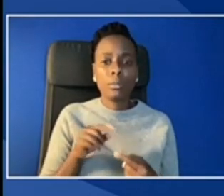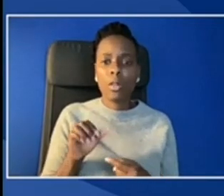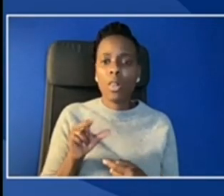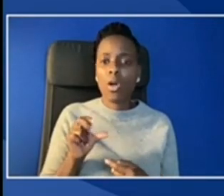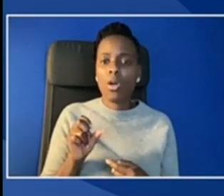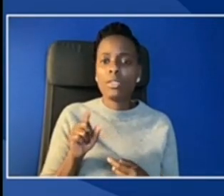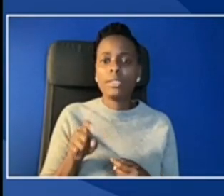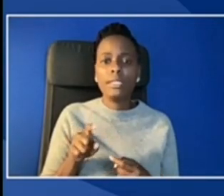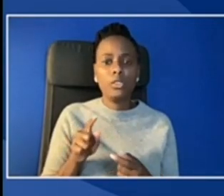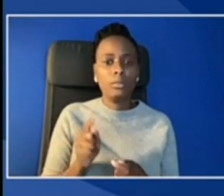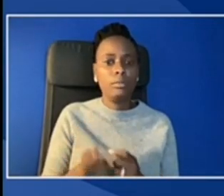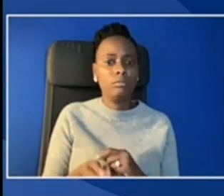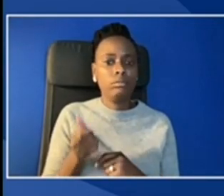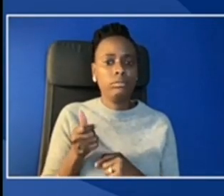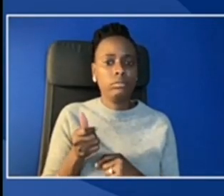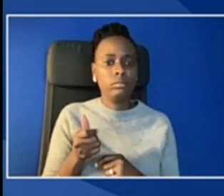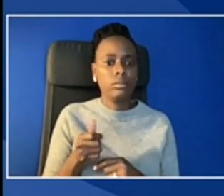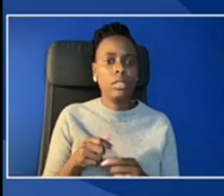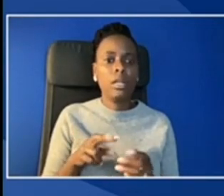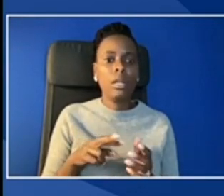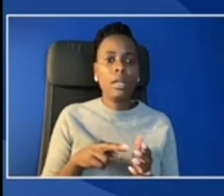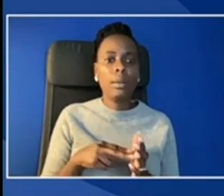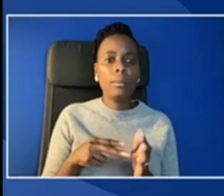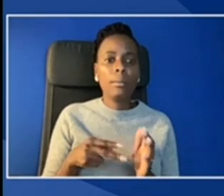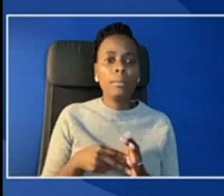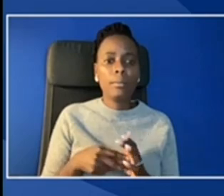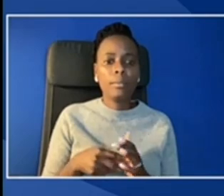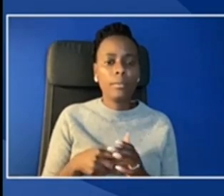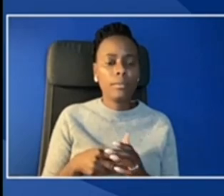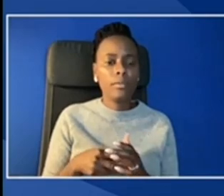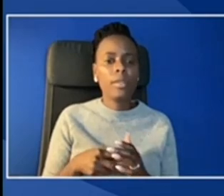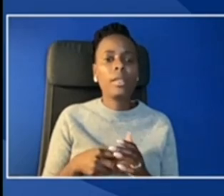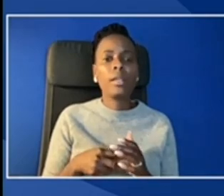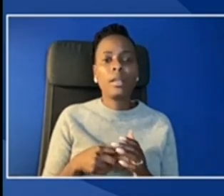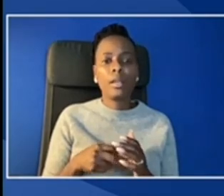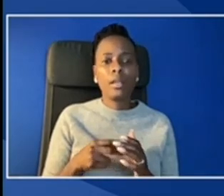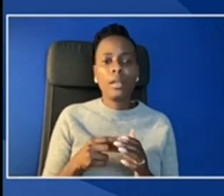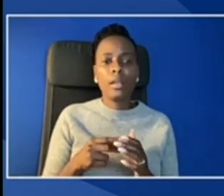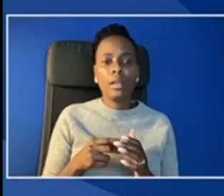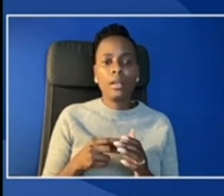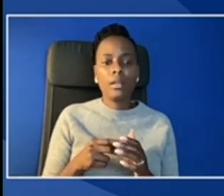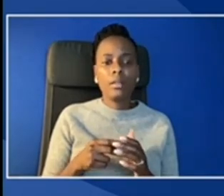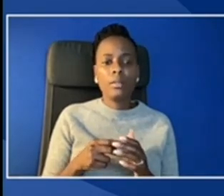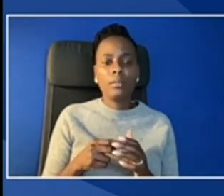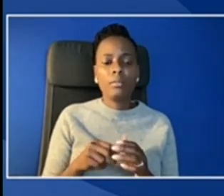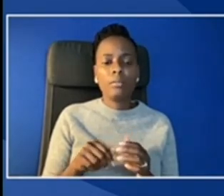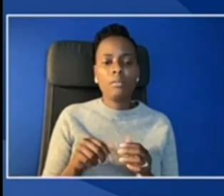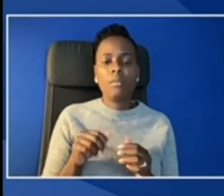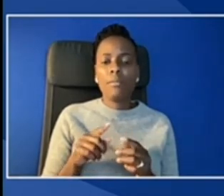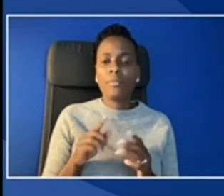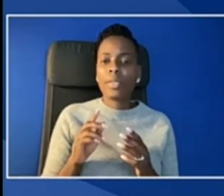impunity [30 seconds] and enforcement of undue hardship is also an option. As laws lose strength, they no longer